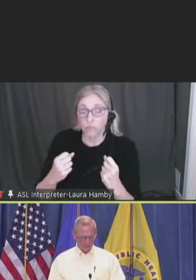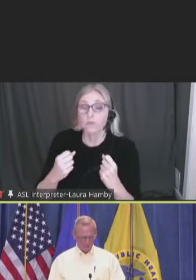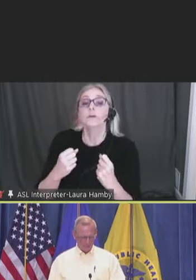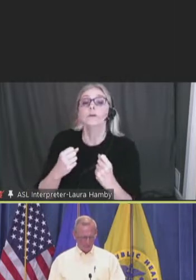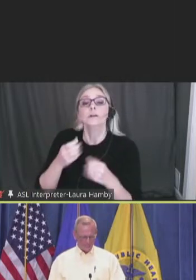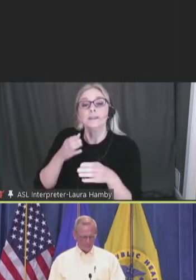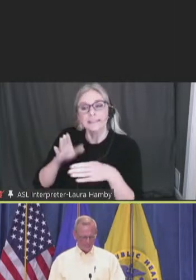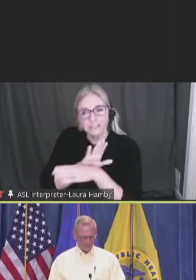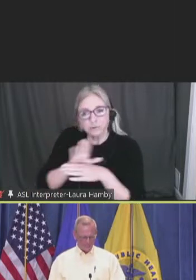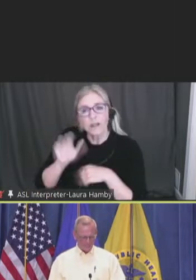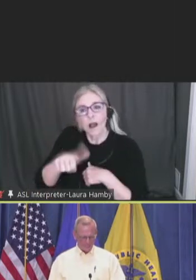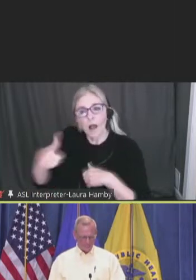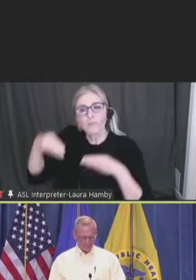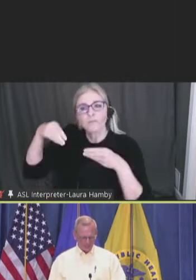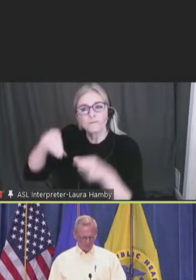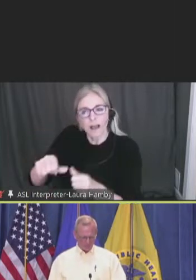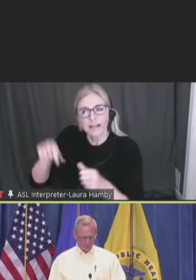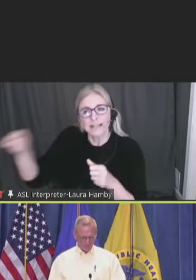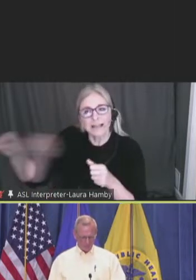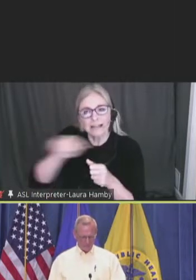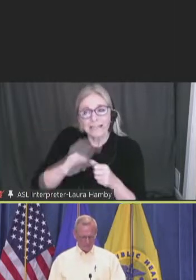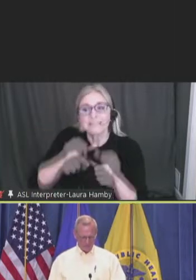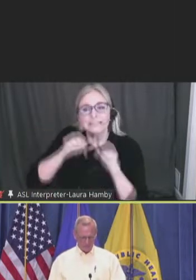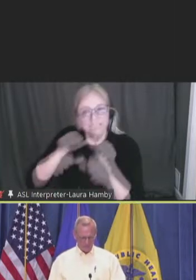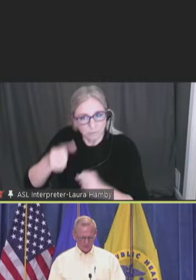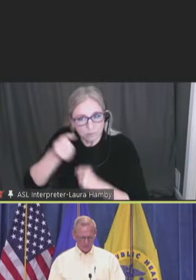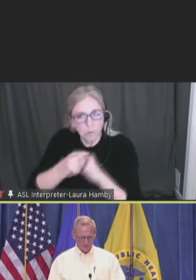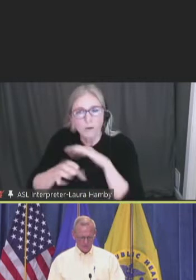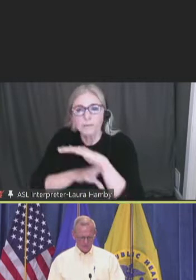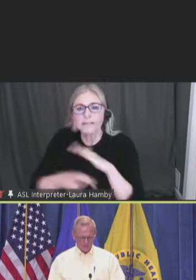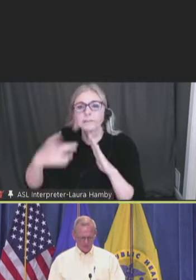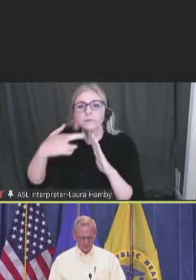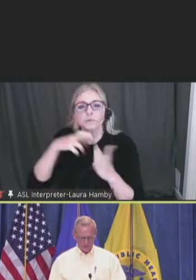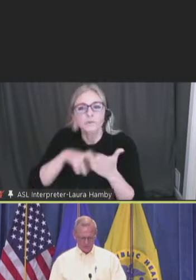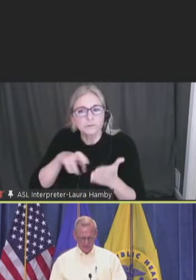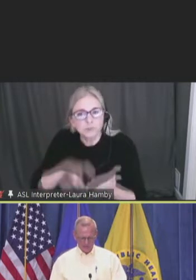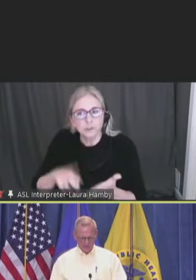other funding entities continue to support the basic research on underlying mechanisms